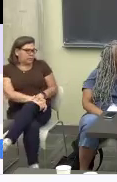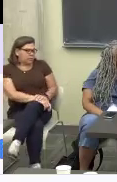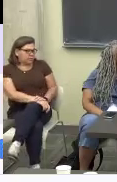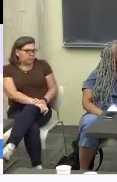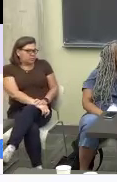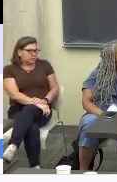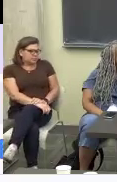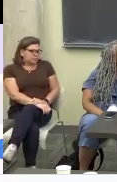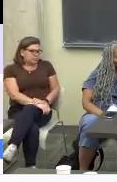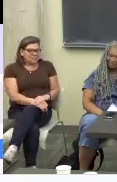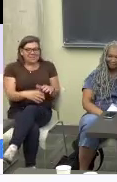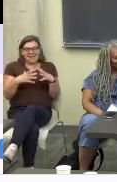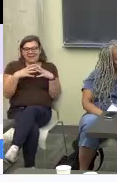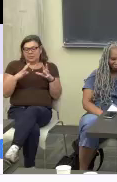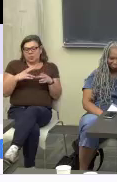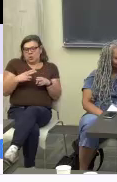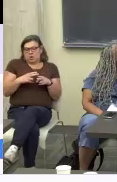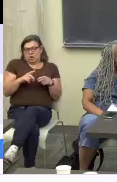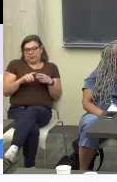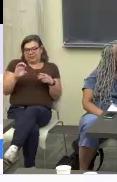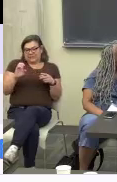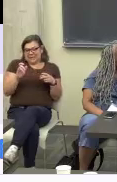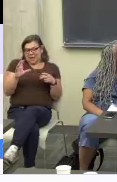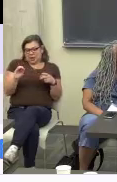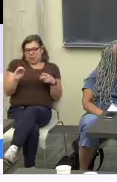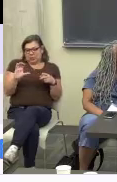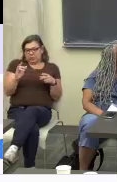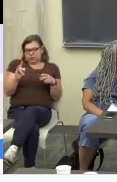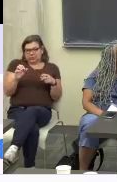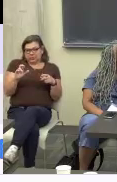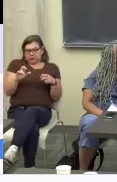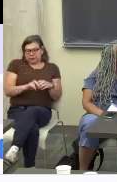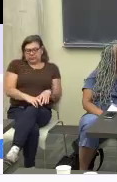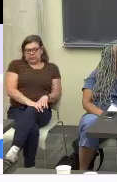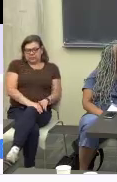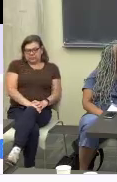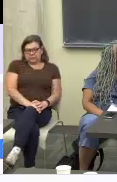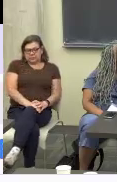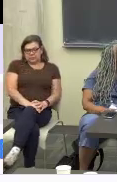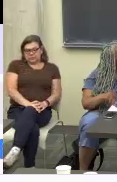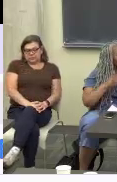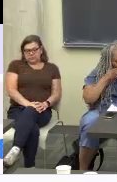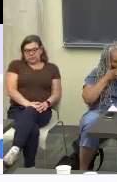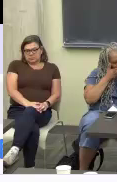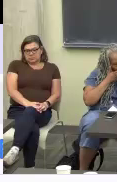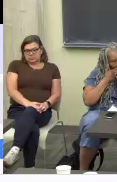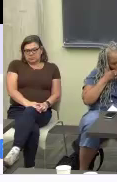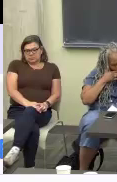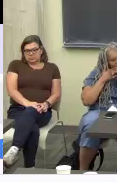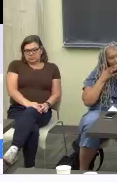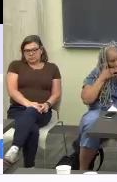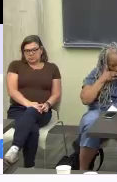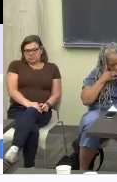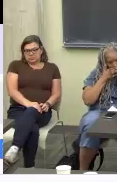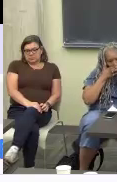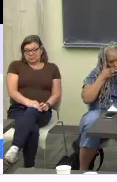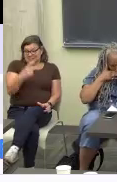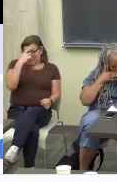to call this an echo chamber I think that that devalues the devalues the power that we have